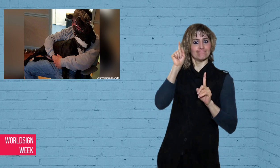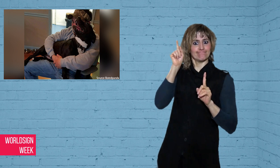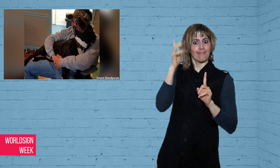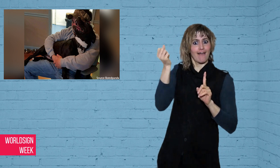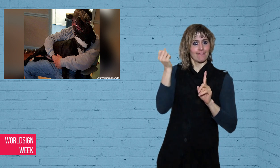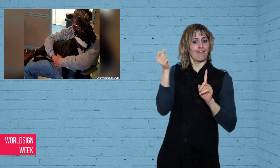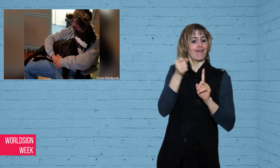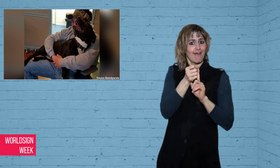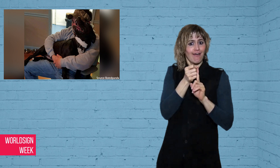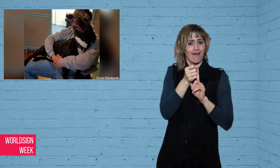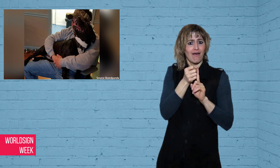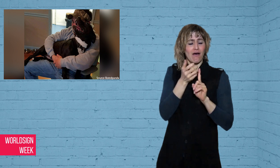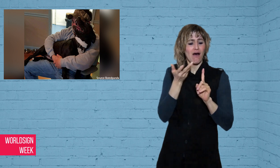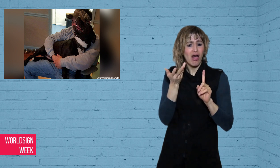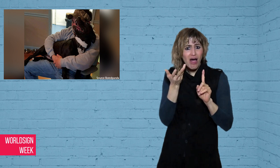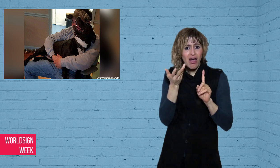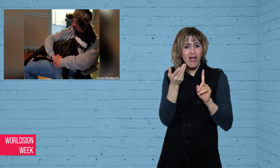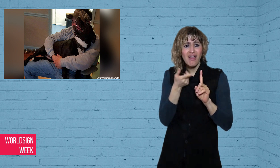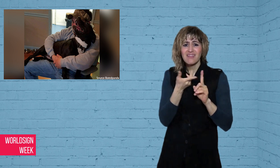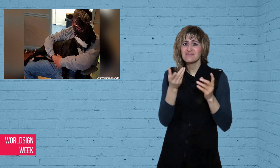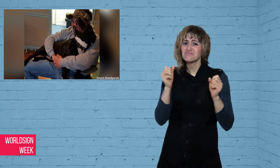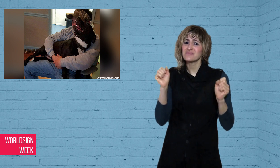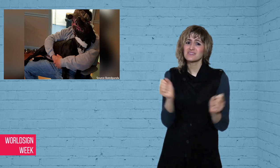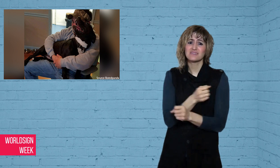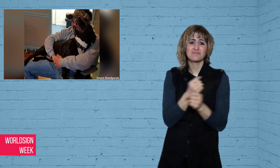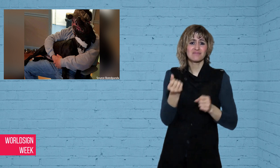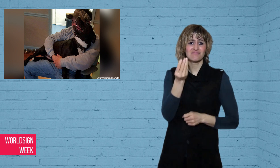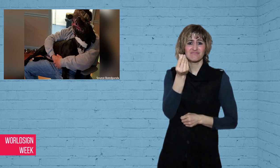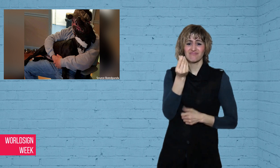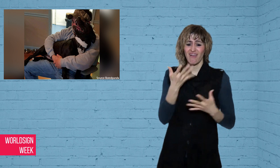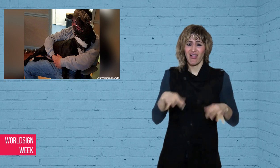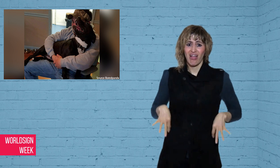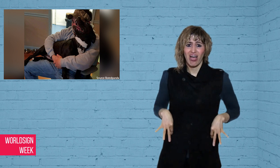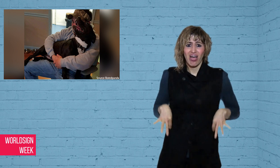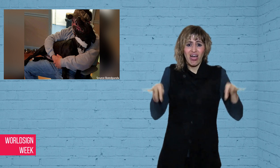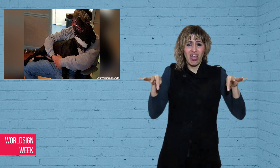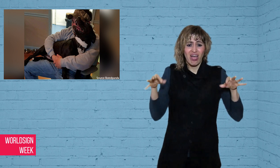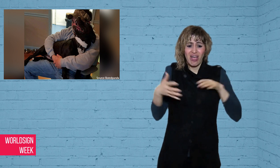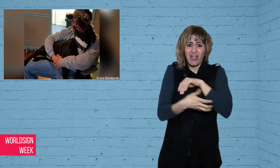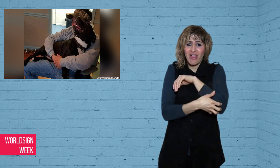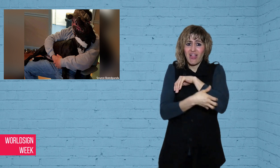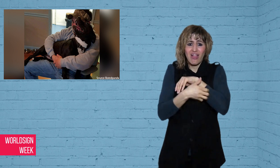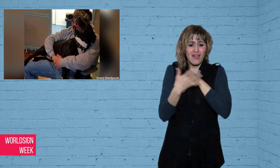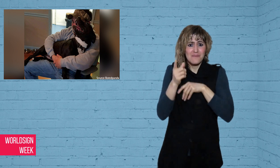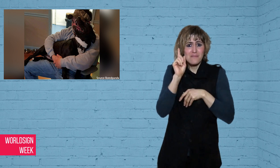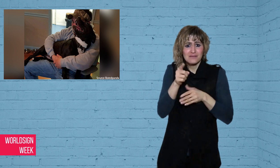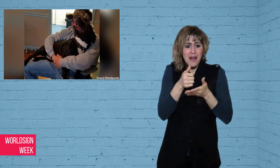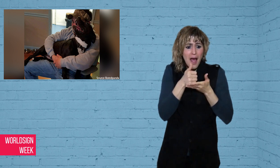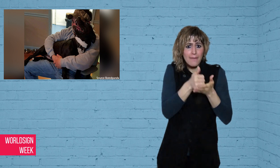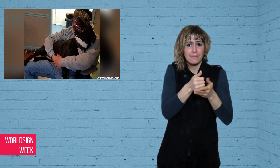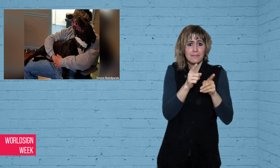her previous owners could not